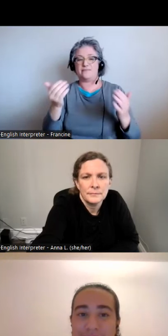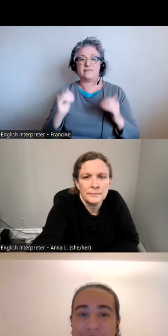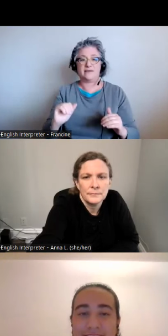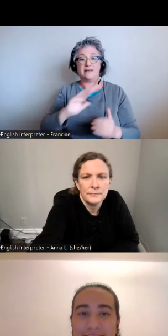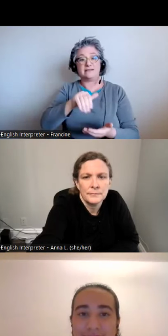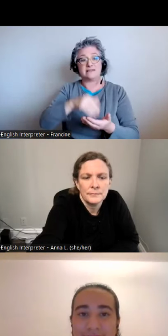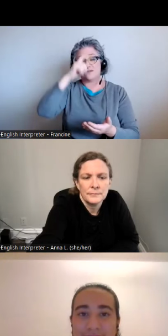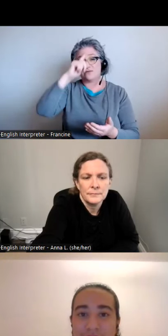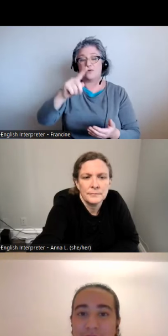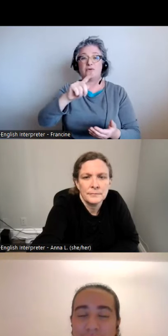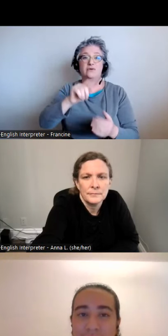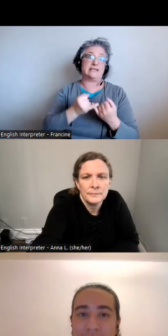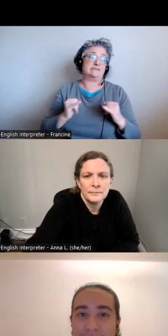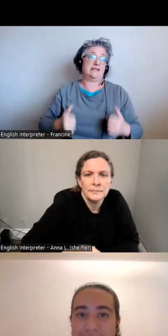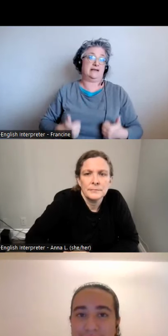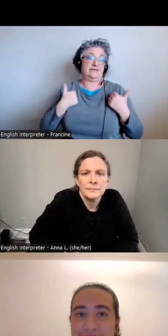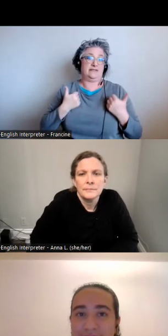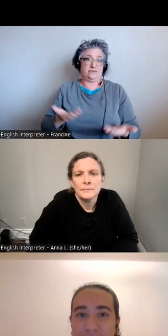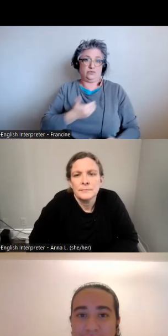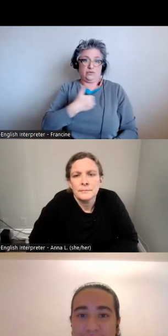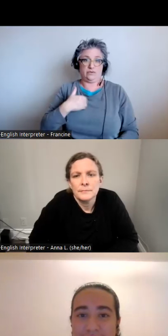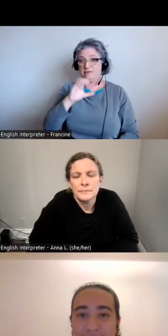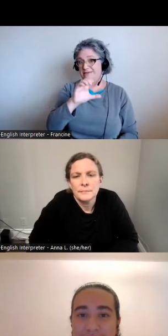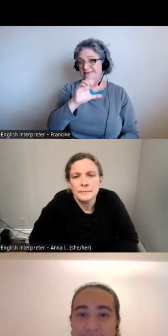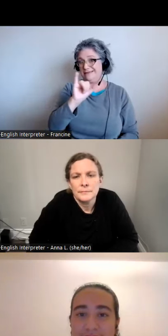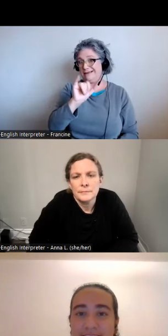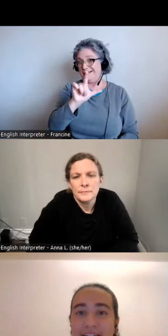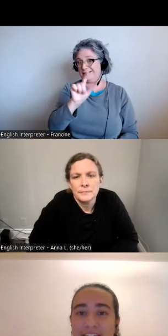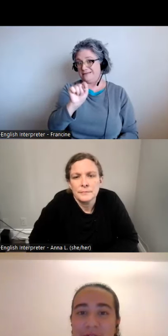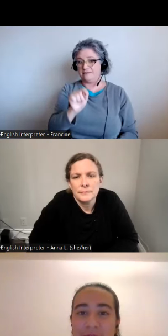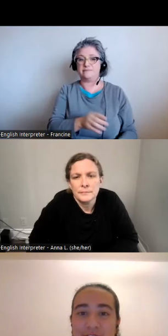Collaborative Partners Include, the Alliance, for the equality of blind Canadian, the ABC Toronto Chapter Autistics for Autistics, 8, 4.